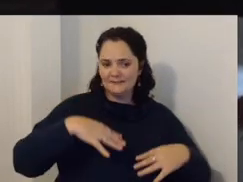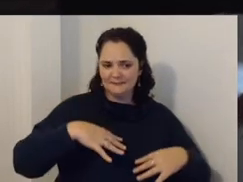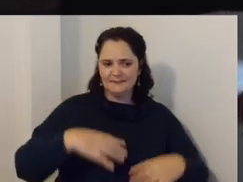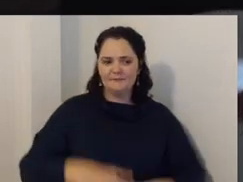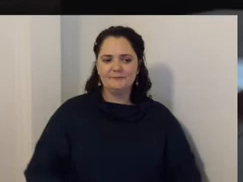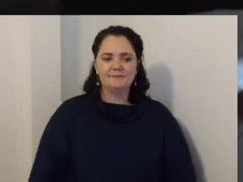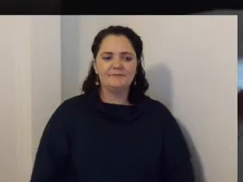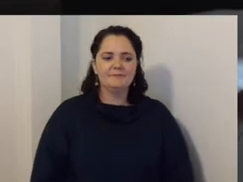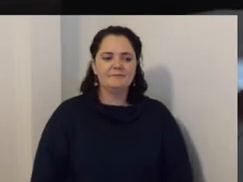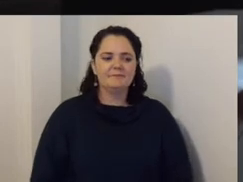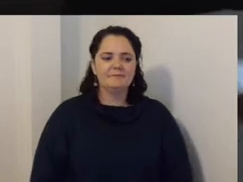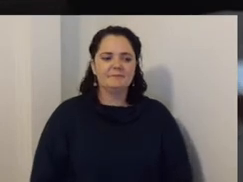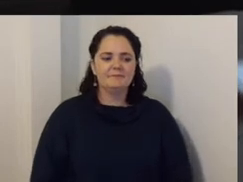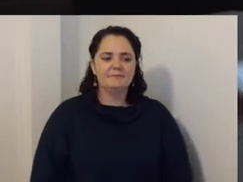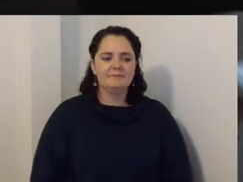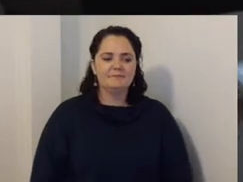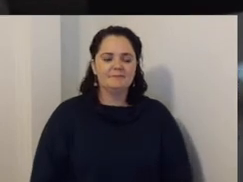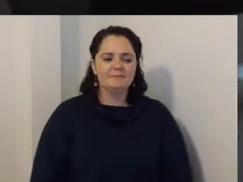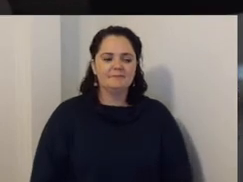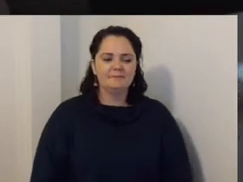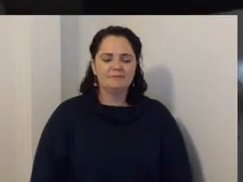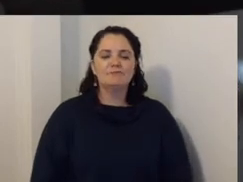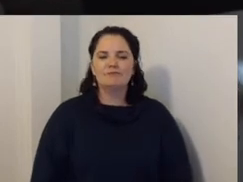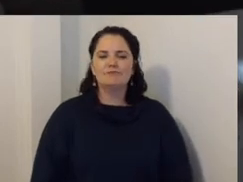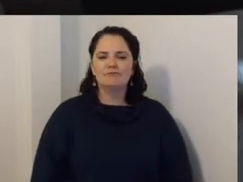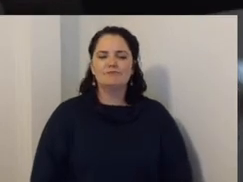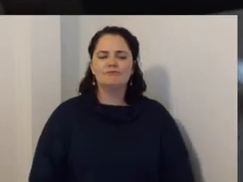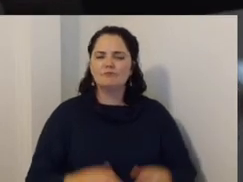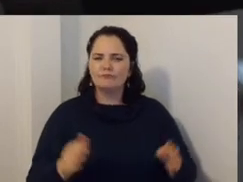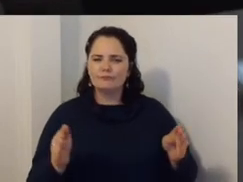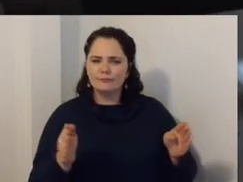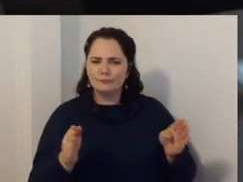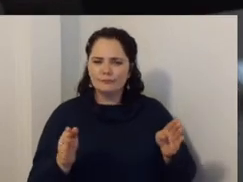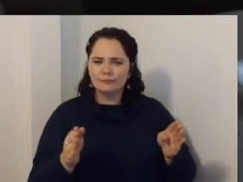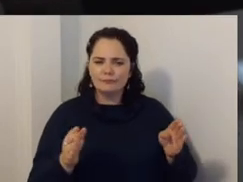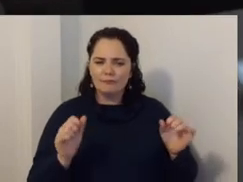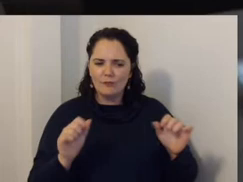there we go, really nice, come over okay let me just get a little bit of focus